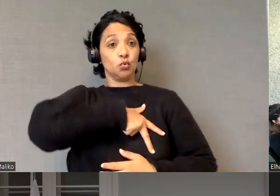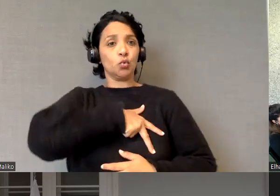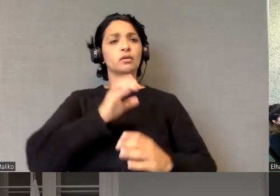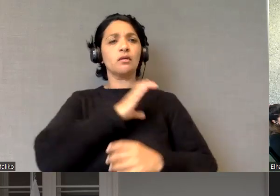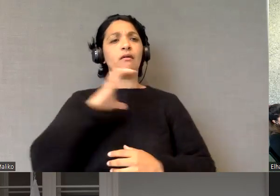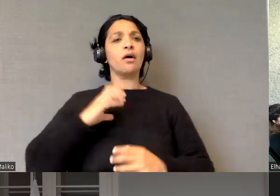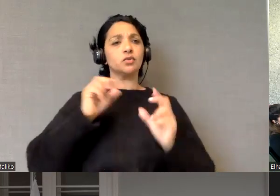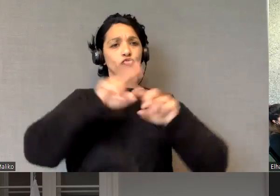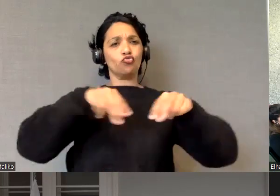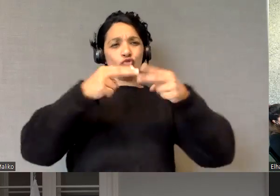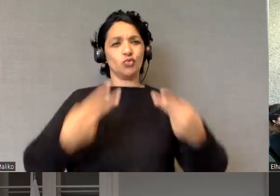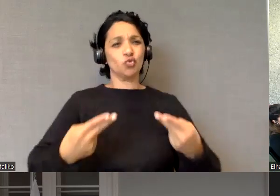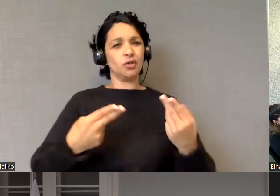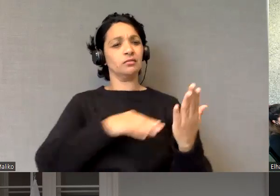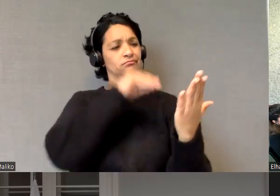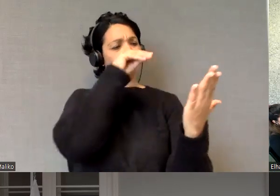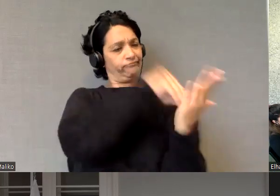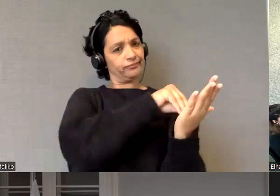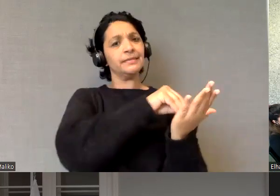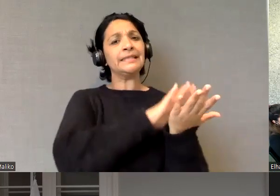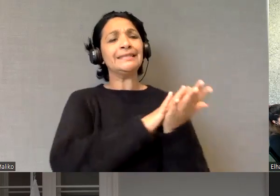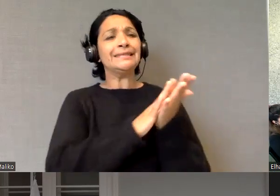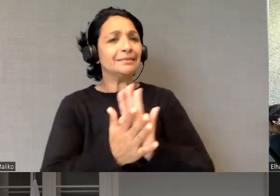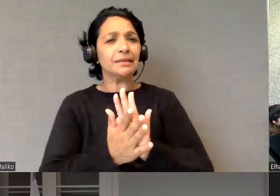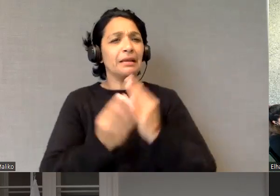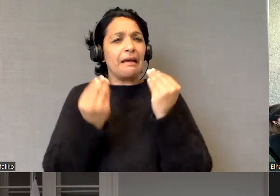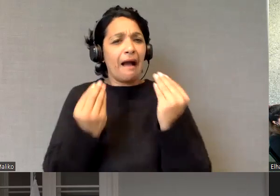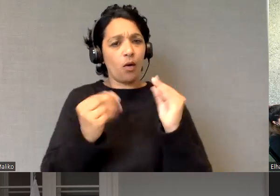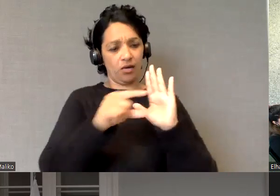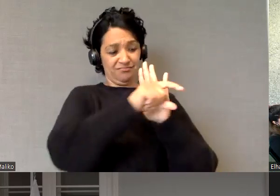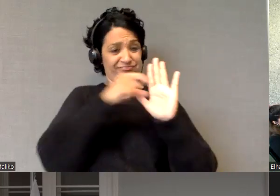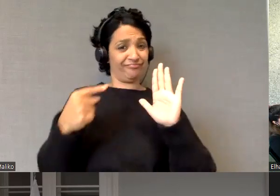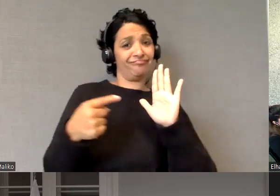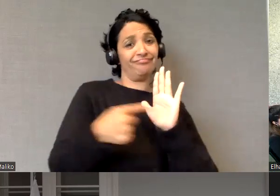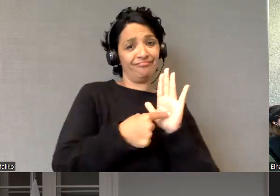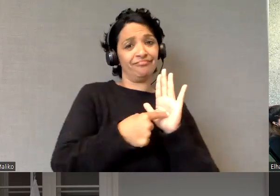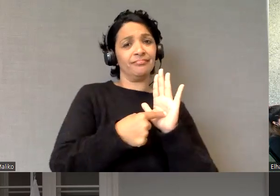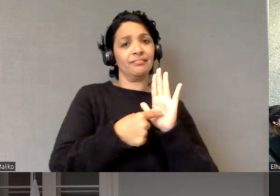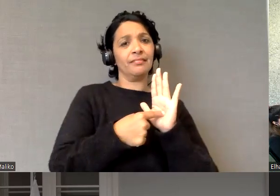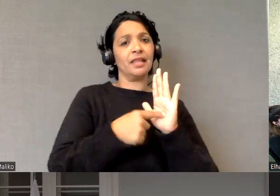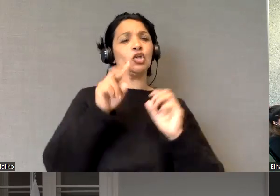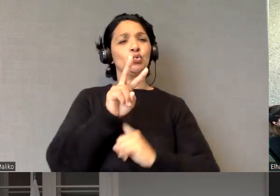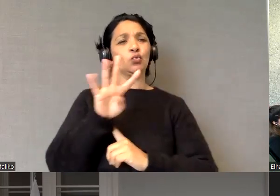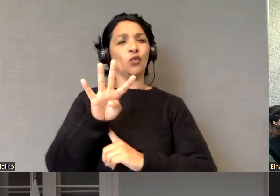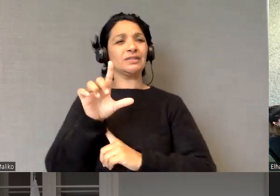these be implemented in a meaningful way? One of the biggest things that we found was, across